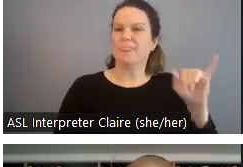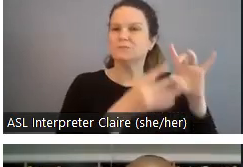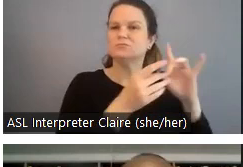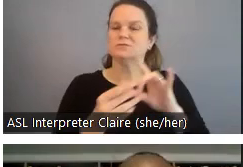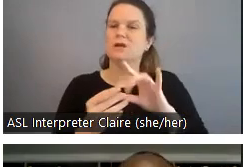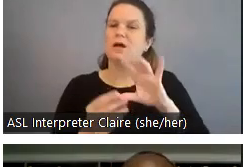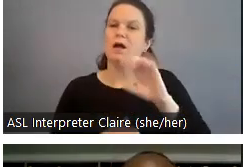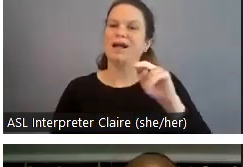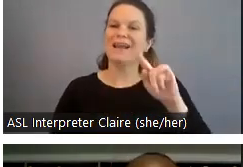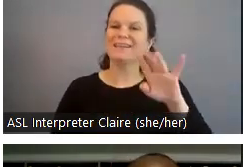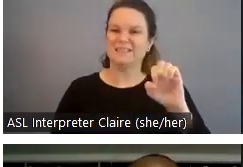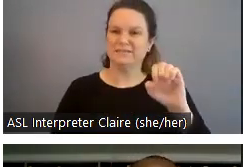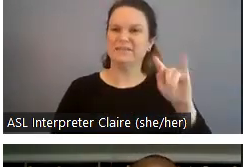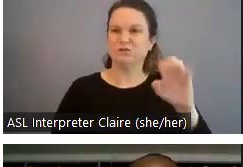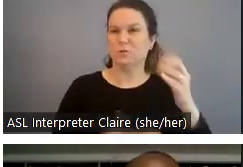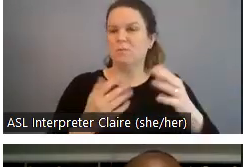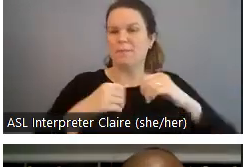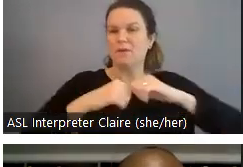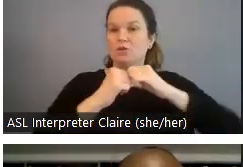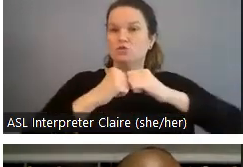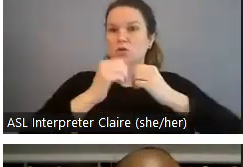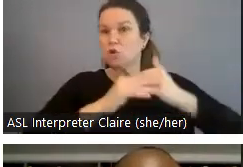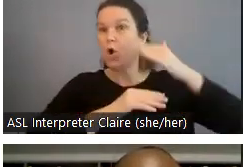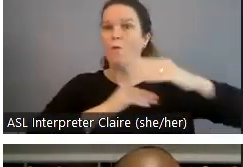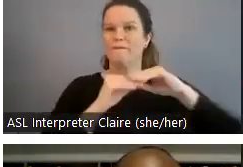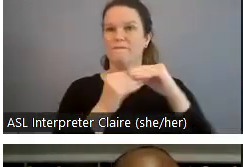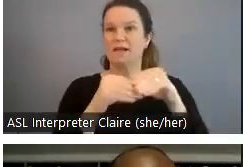more flexible in some of the joints, and